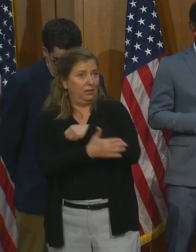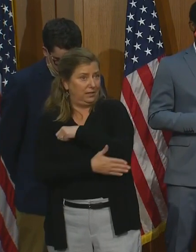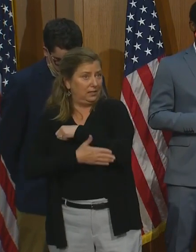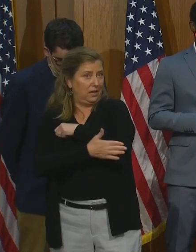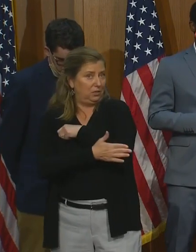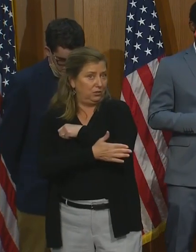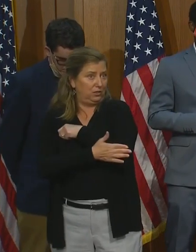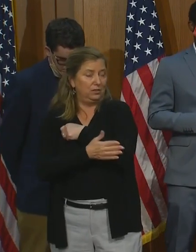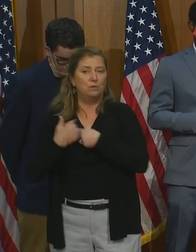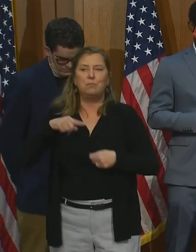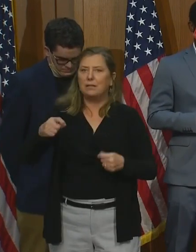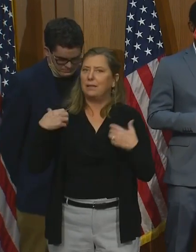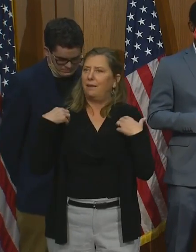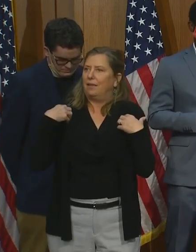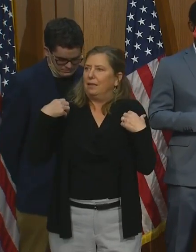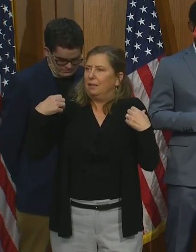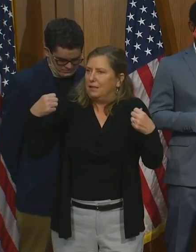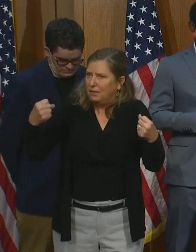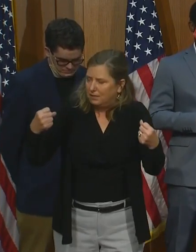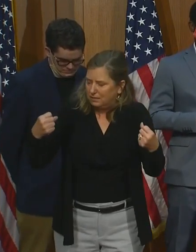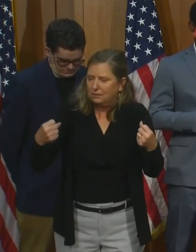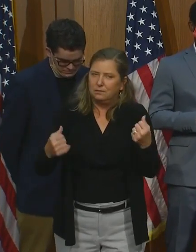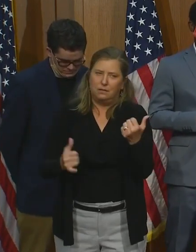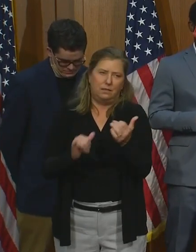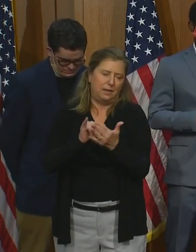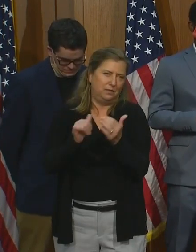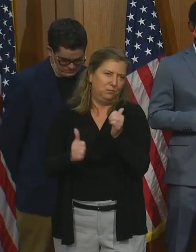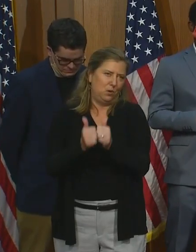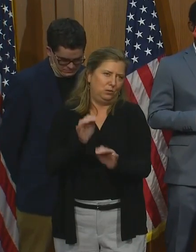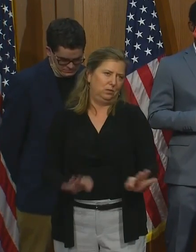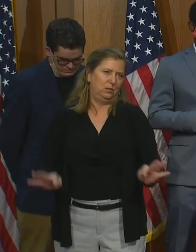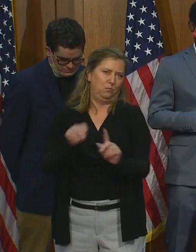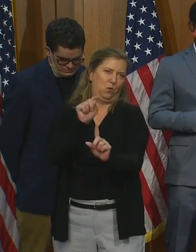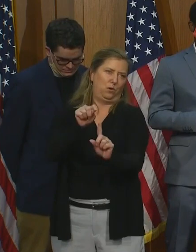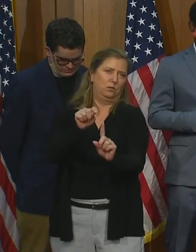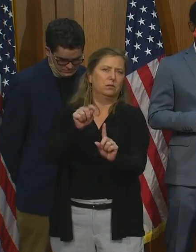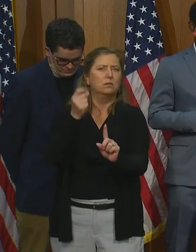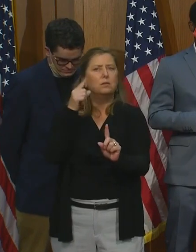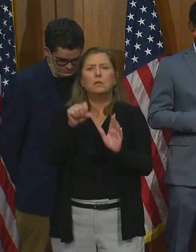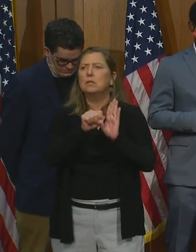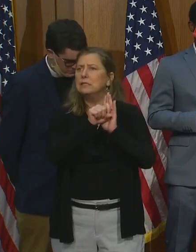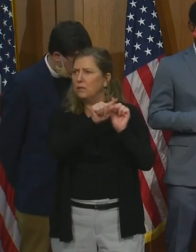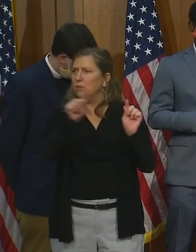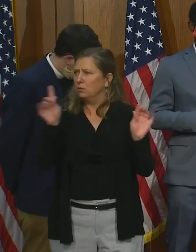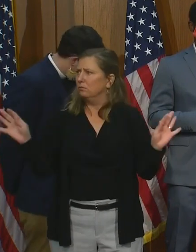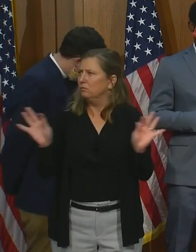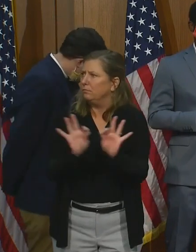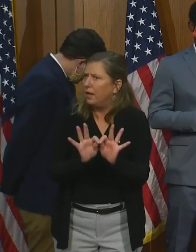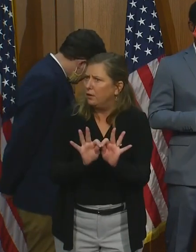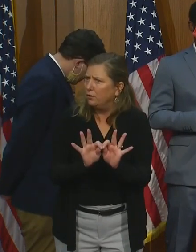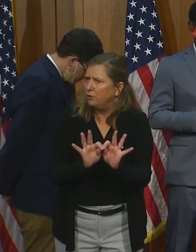CHANGE IN THIS COUNTRY WE NEED